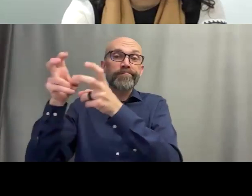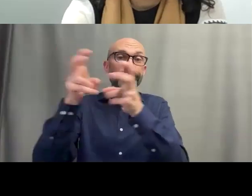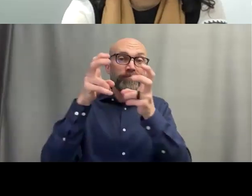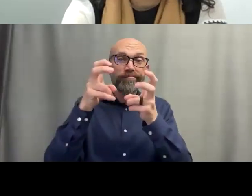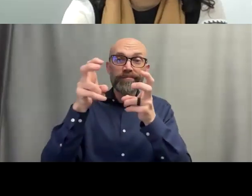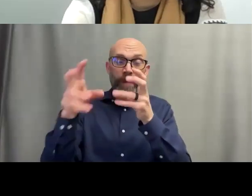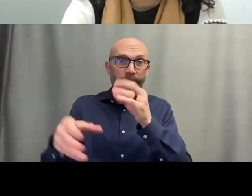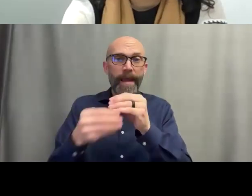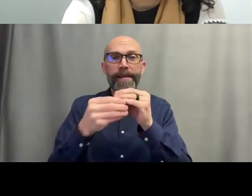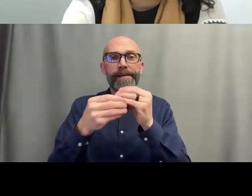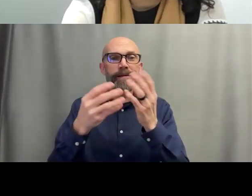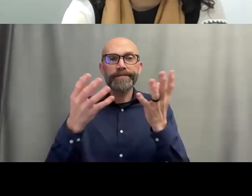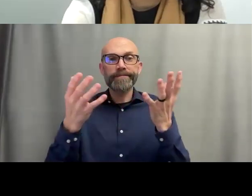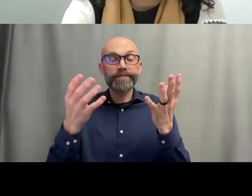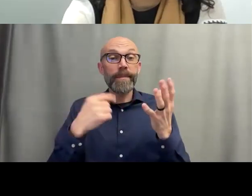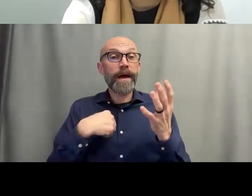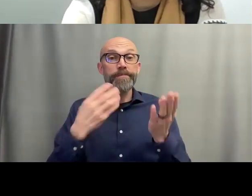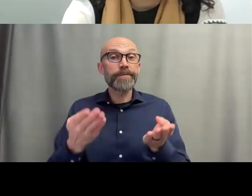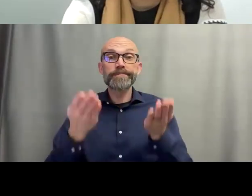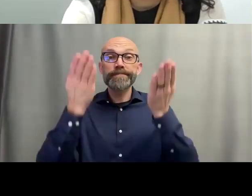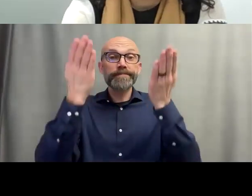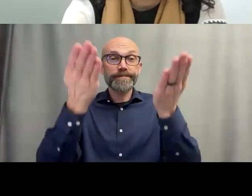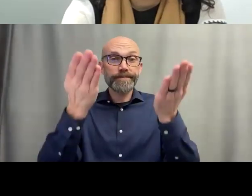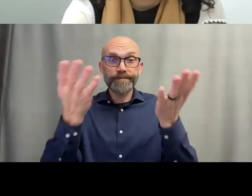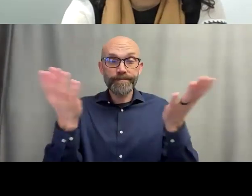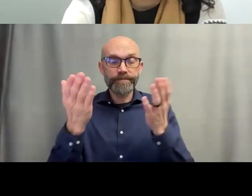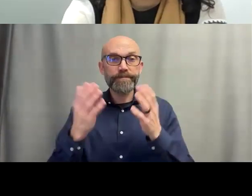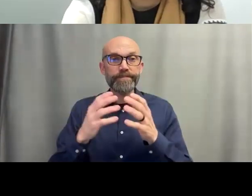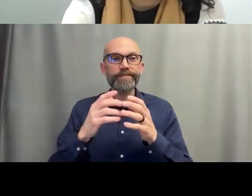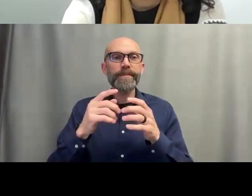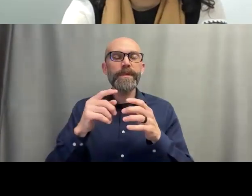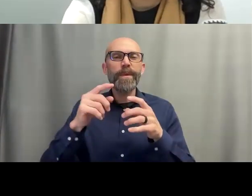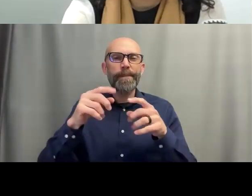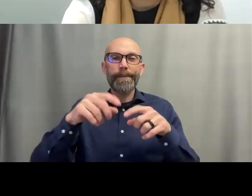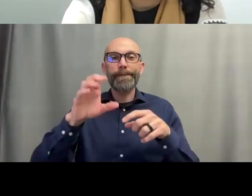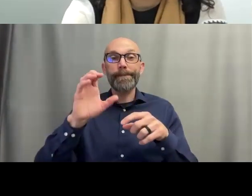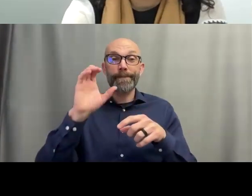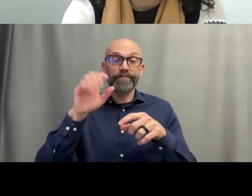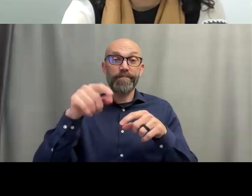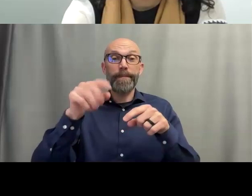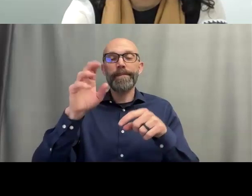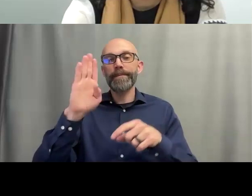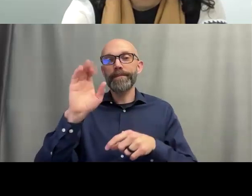But I really, really recommend, you know, doing that backwards mapping, starting with your,